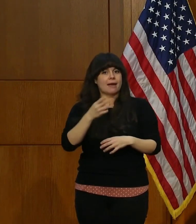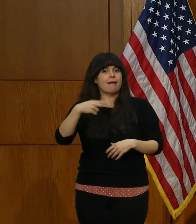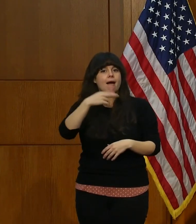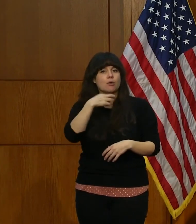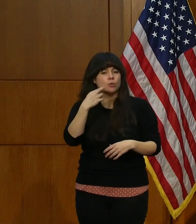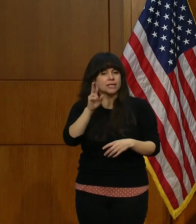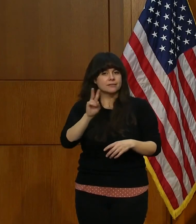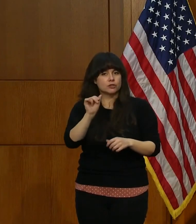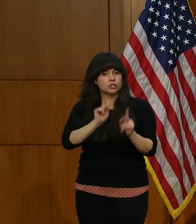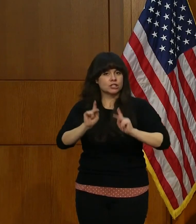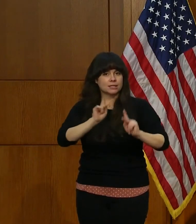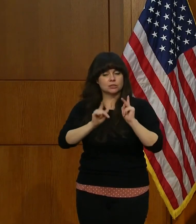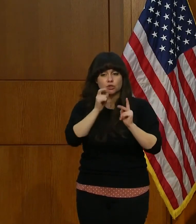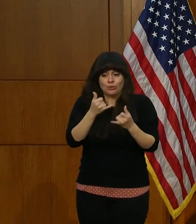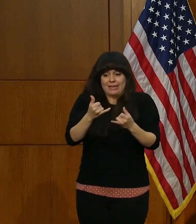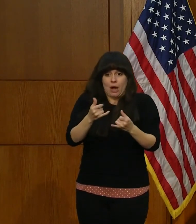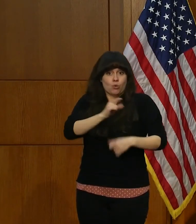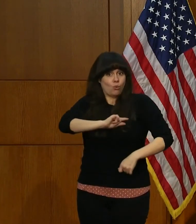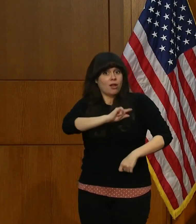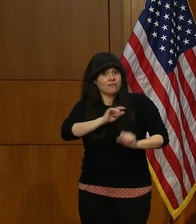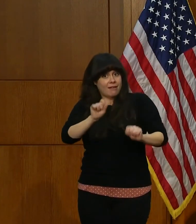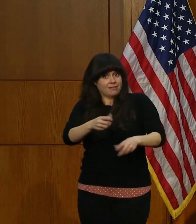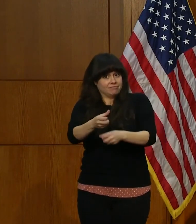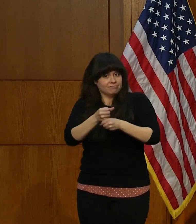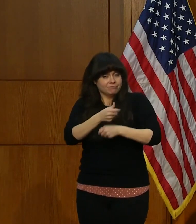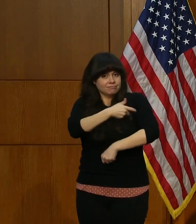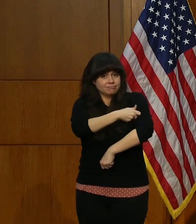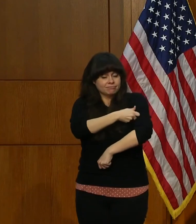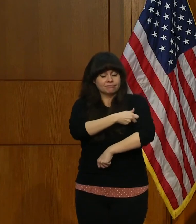AND MORE RECENTLY, ESSENTIAL WORKERS INVULNERABLE VIRGINIANS